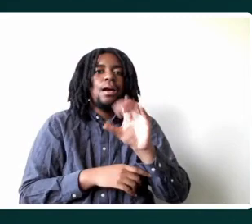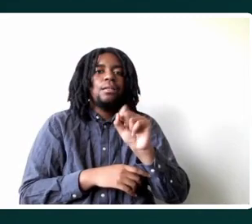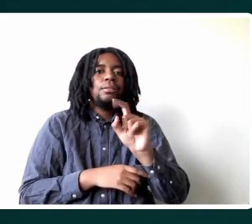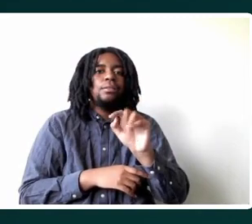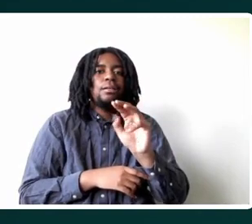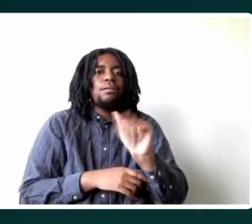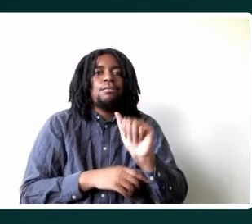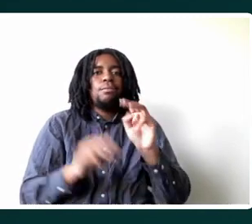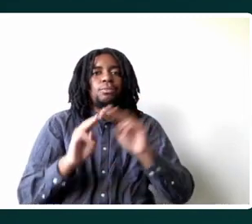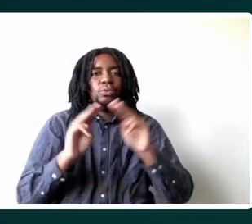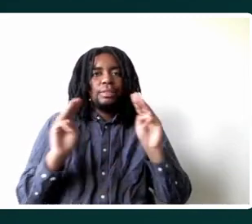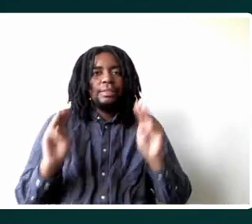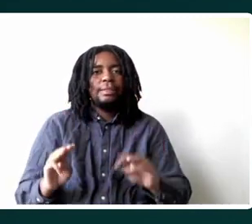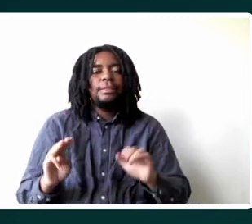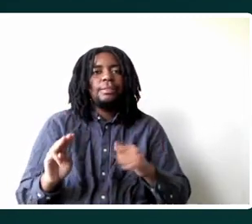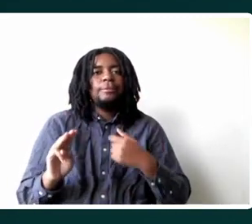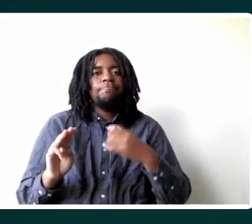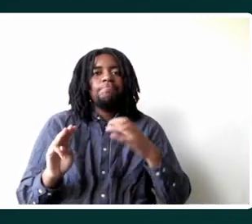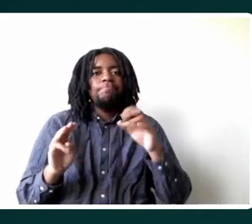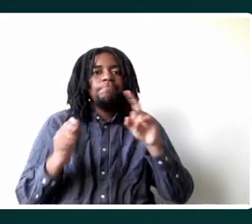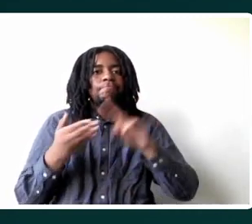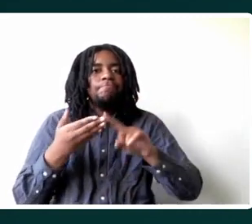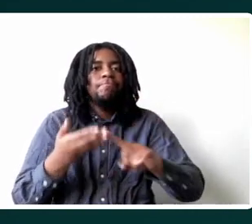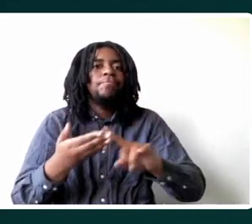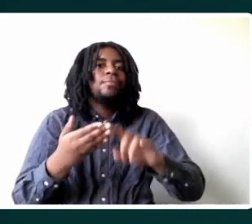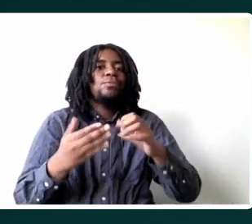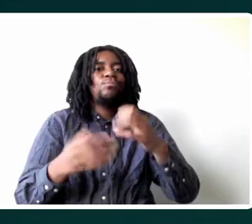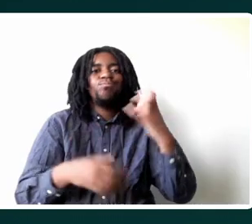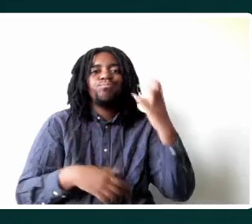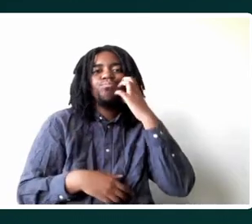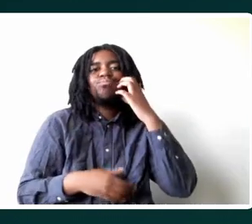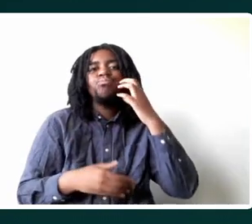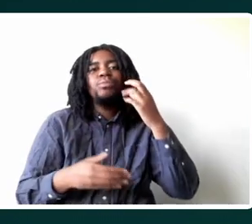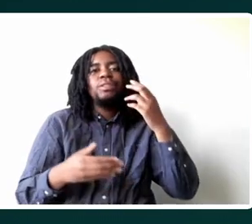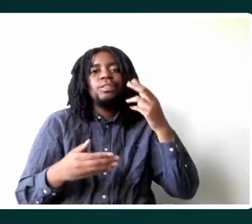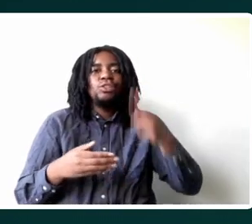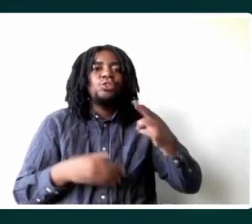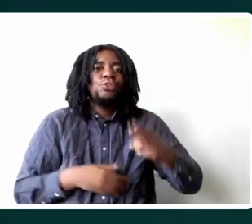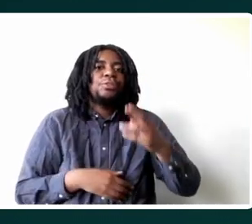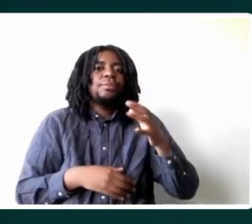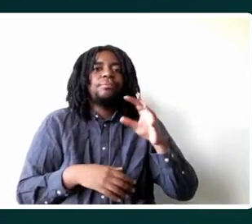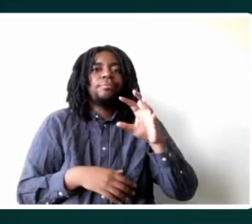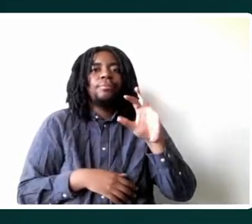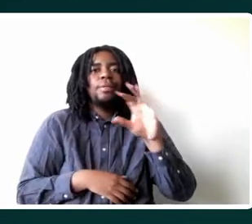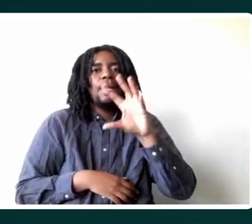history of African American artists, educators in Washington, D.C. across the 20th century. It's an